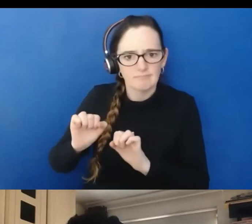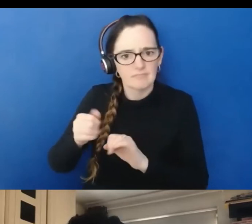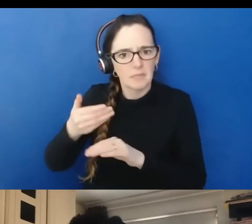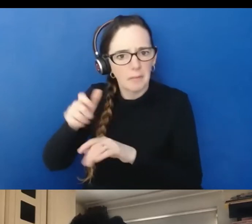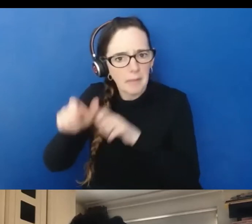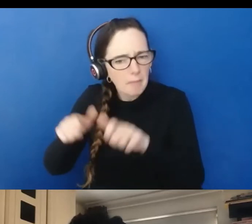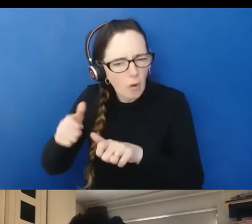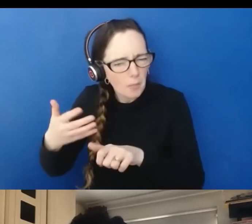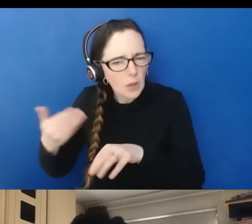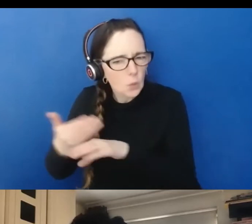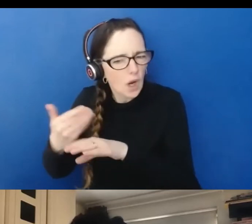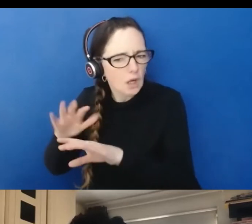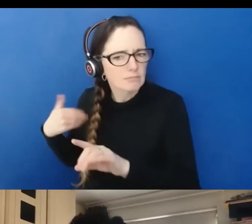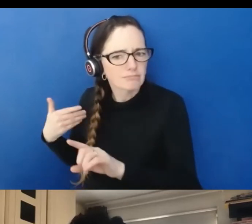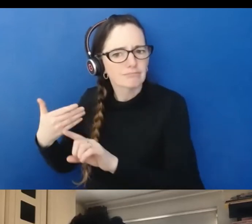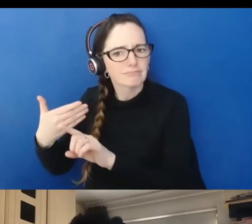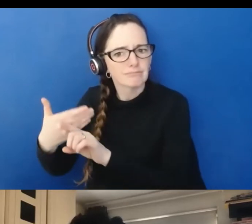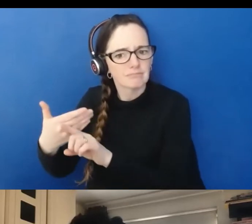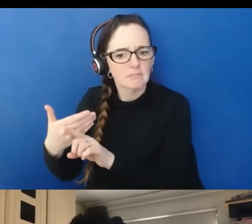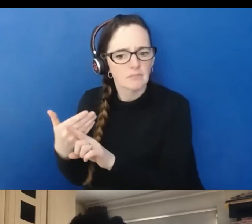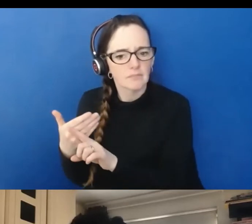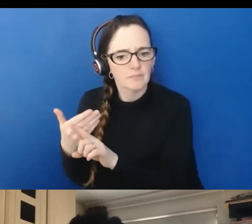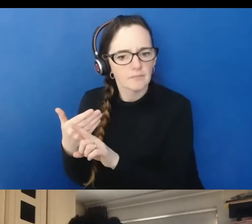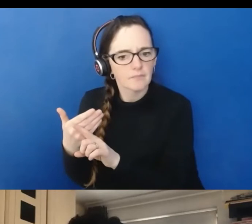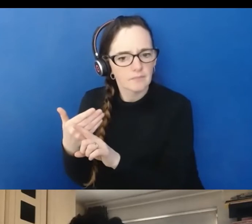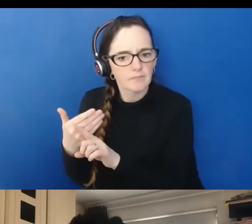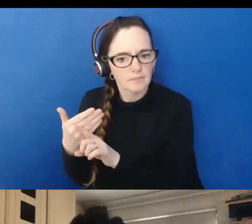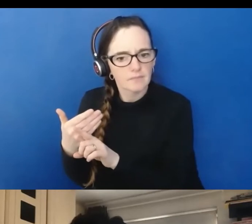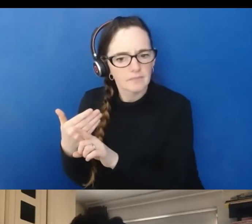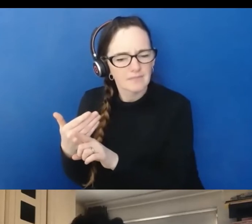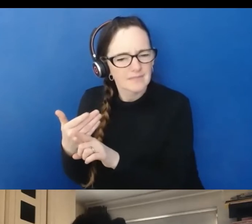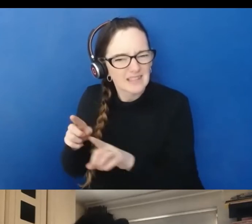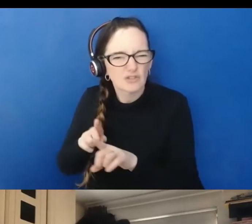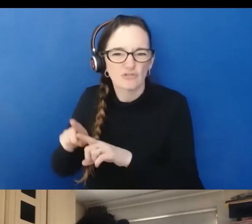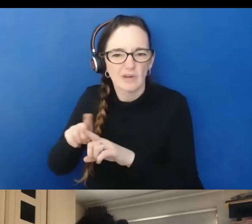and try to create a conversation with the public